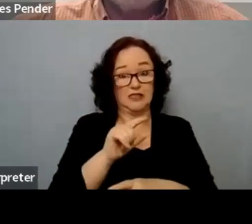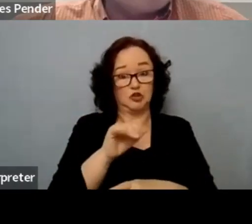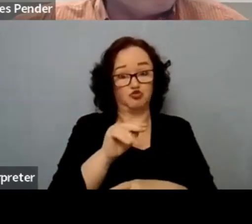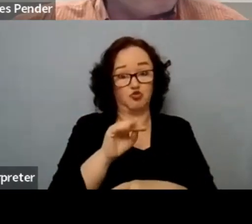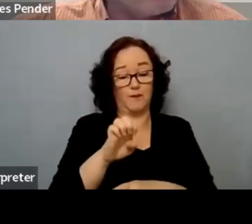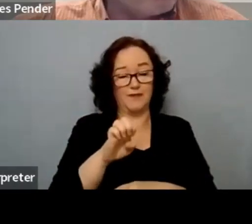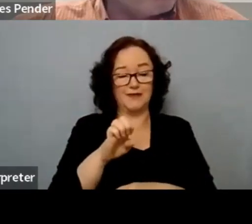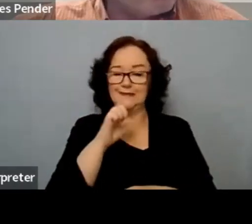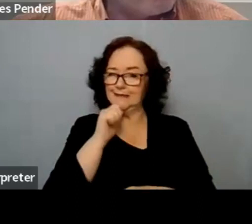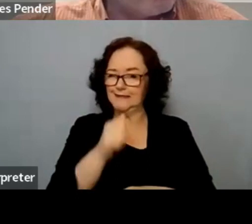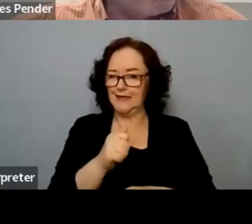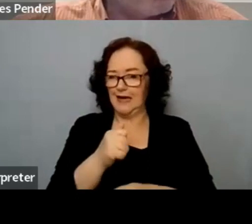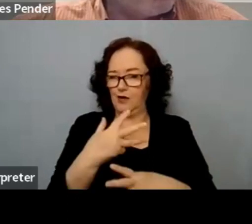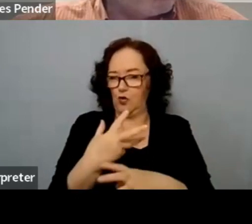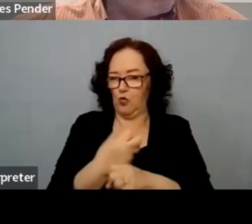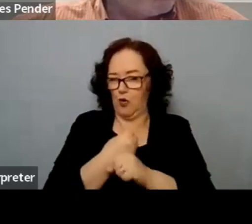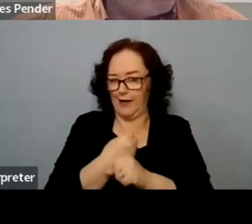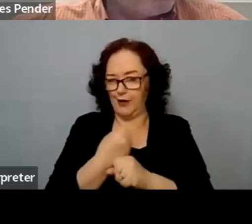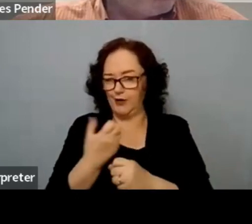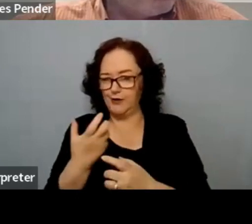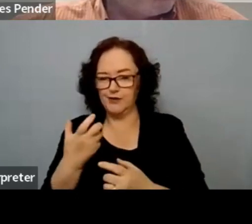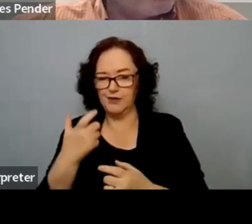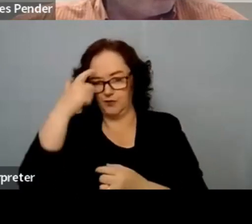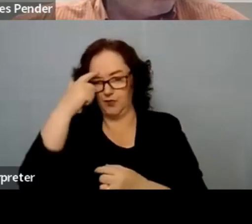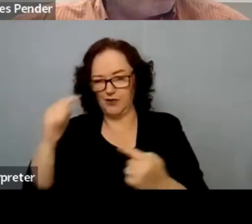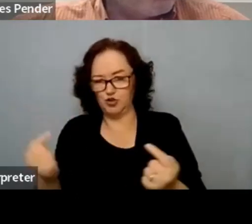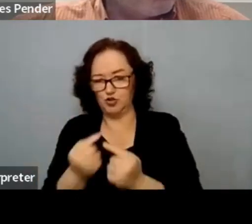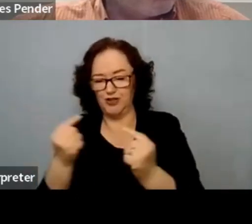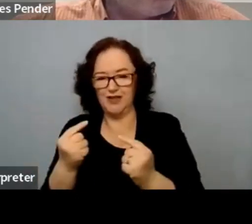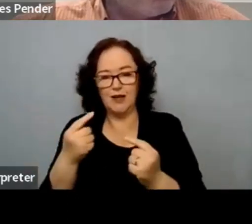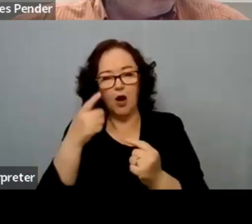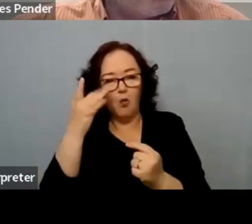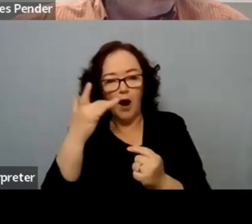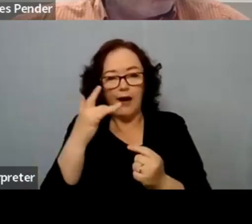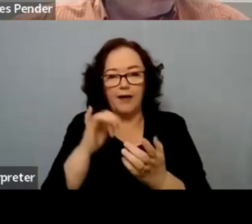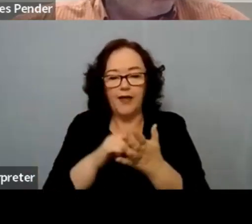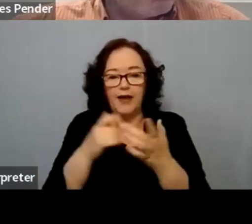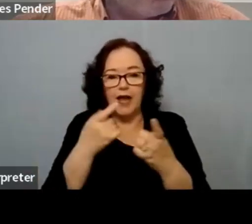happens before birth. And our definition generally refers to